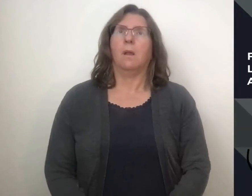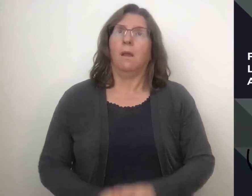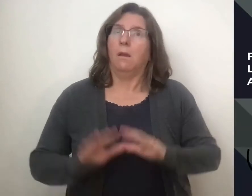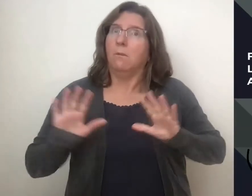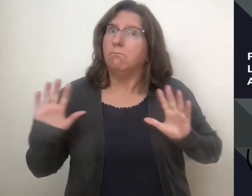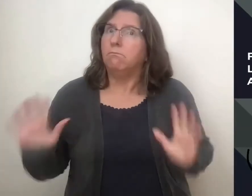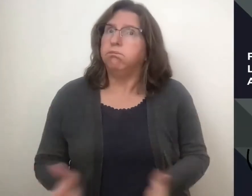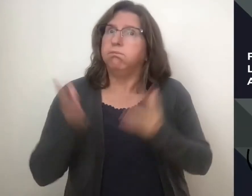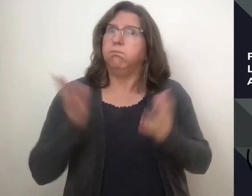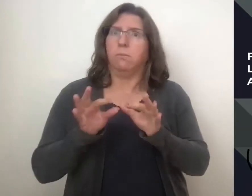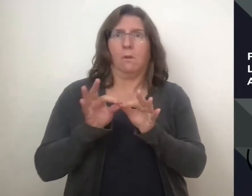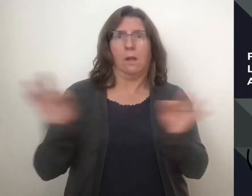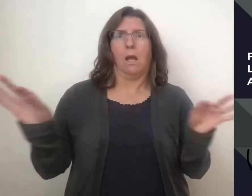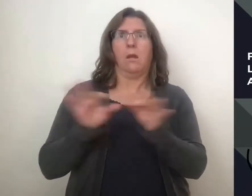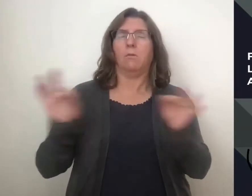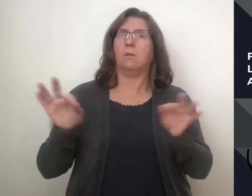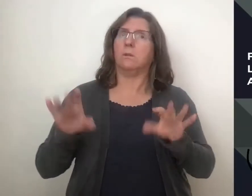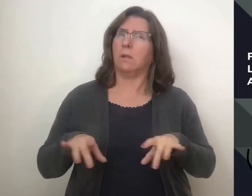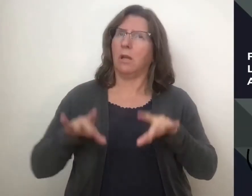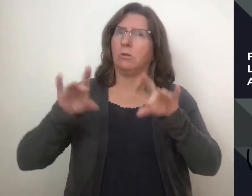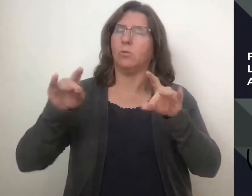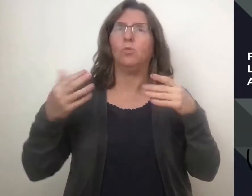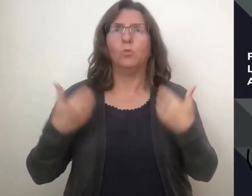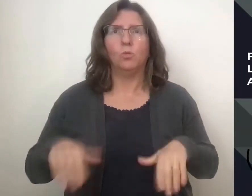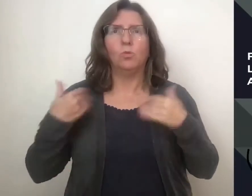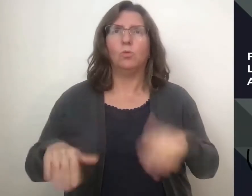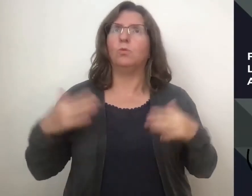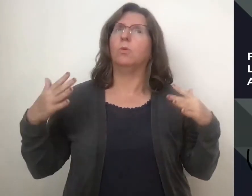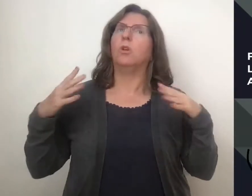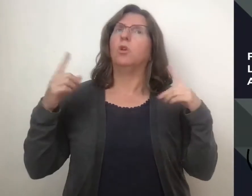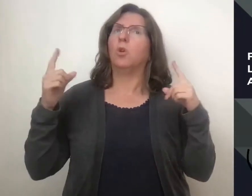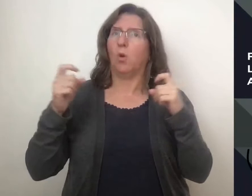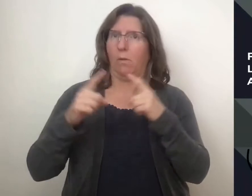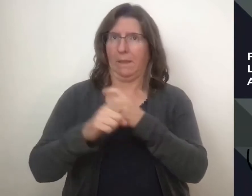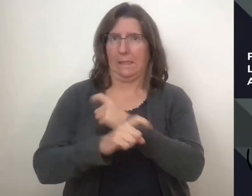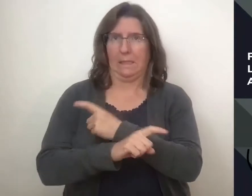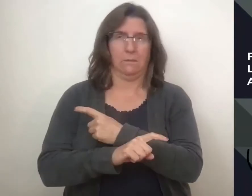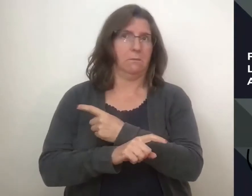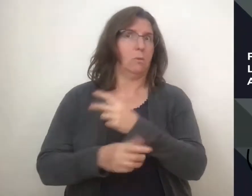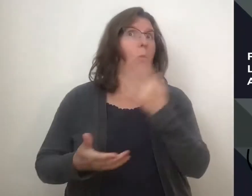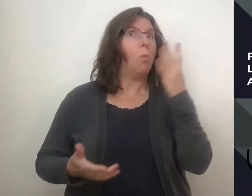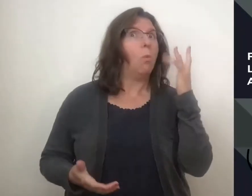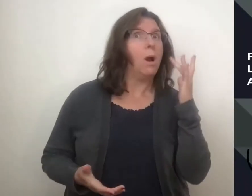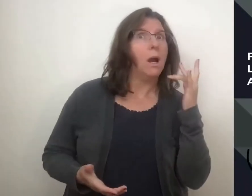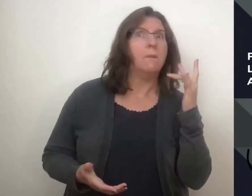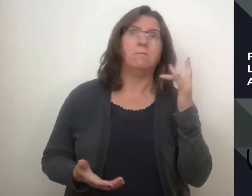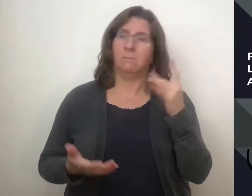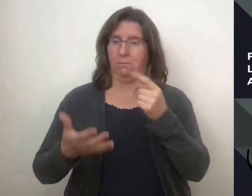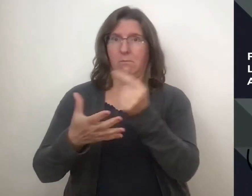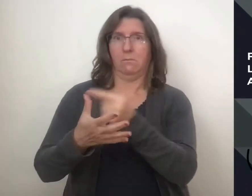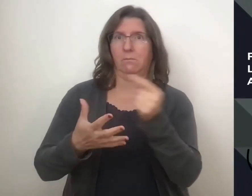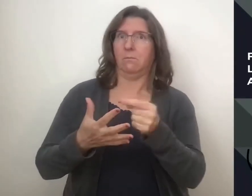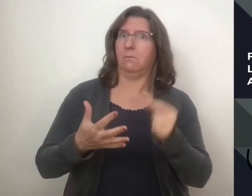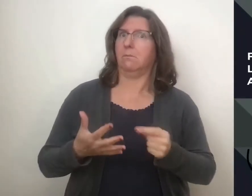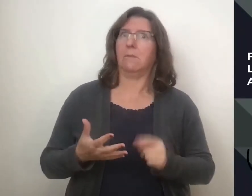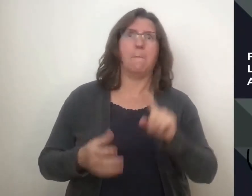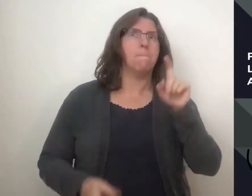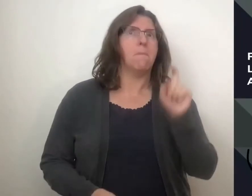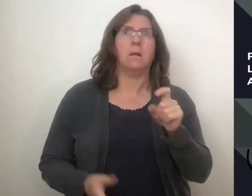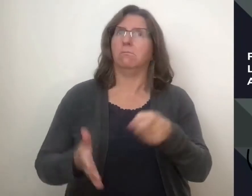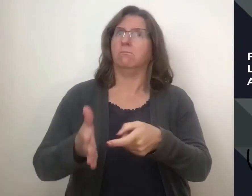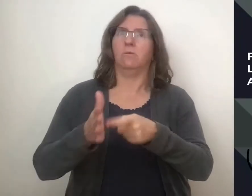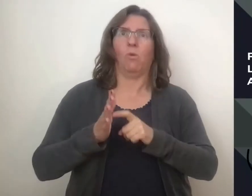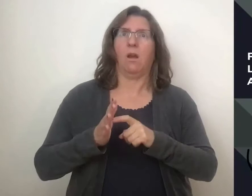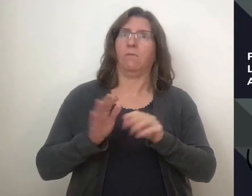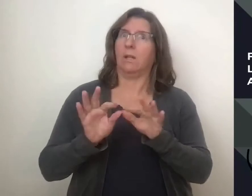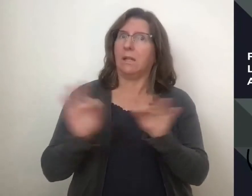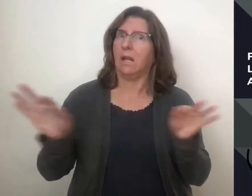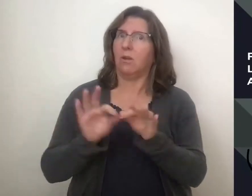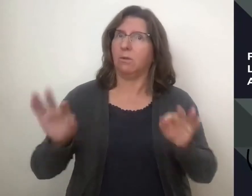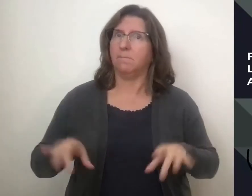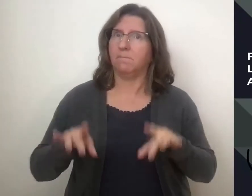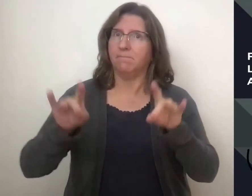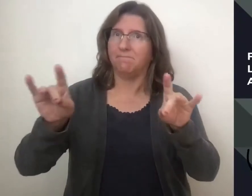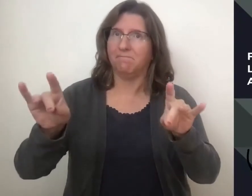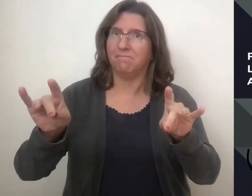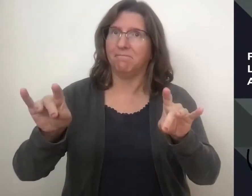Fostering language acquisition is truly complicated because of the number of factors required to acquire language.